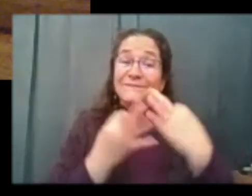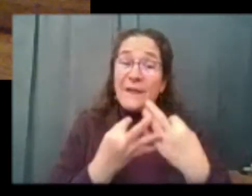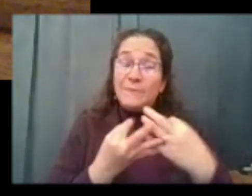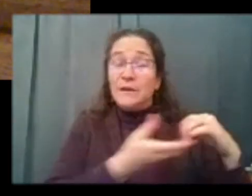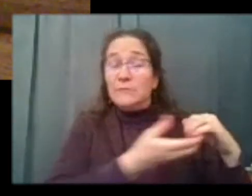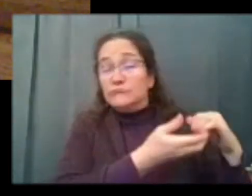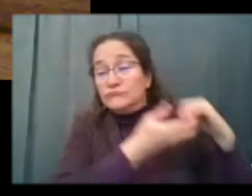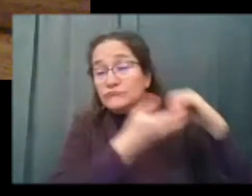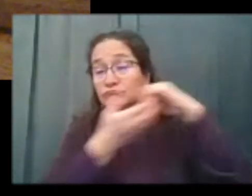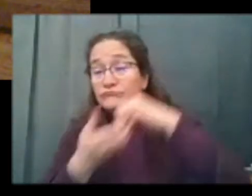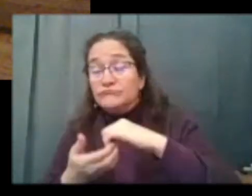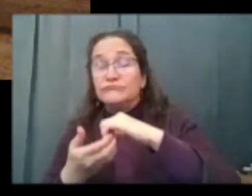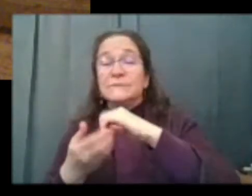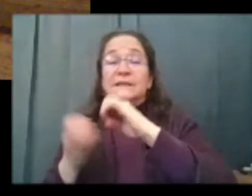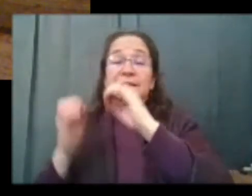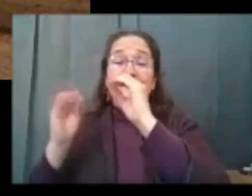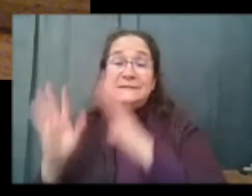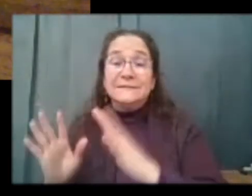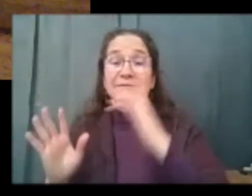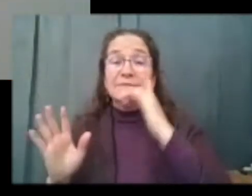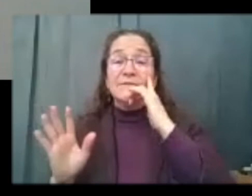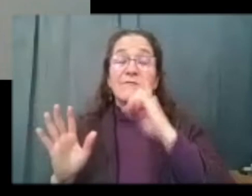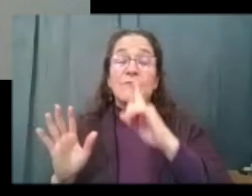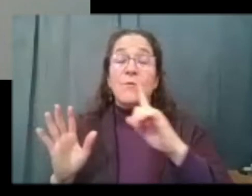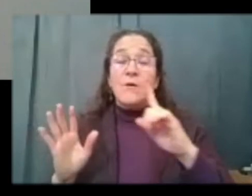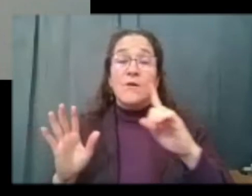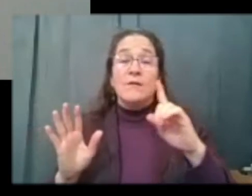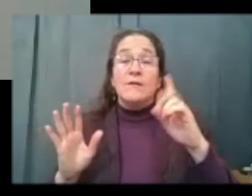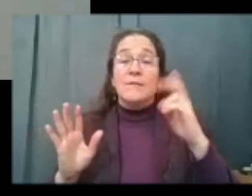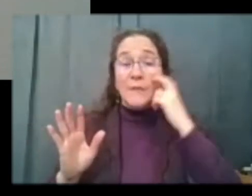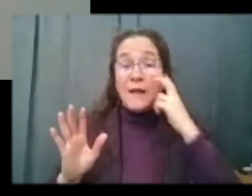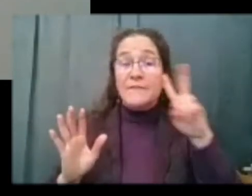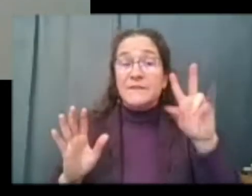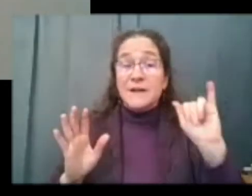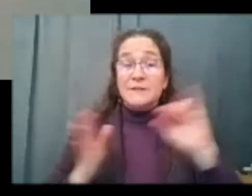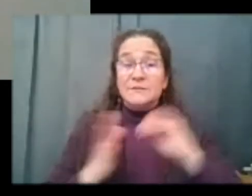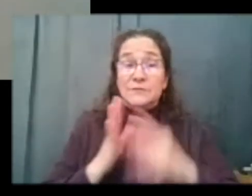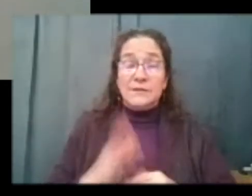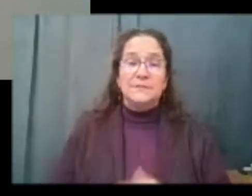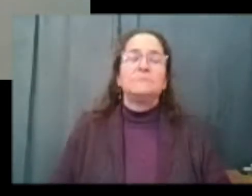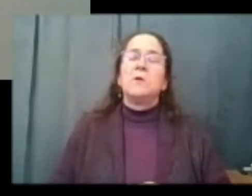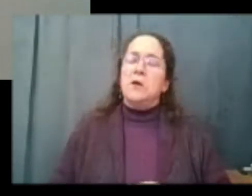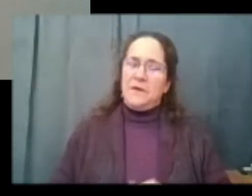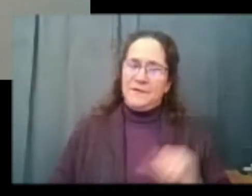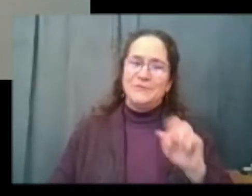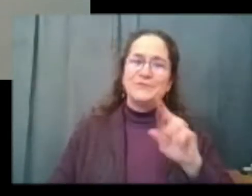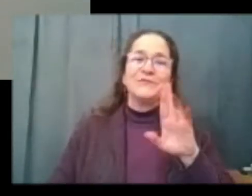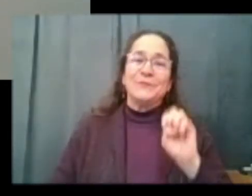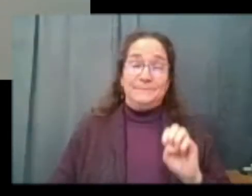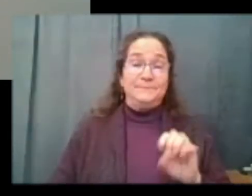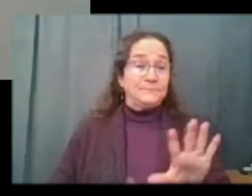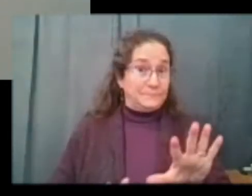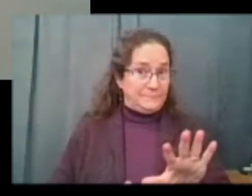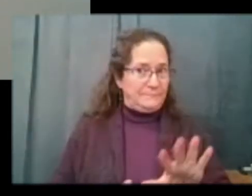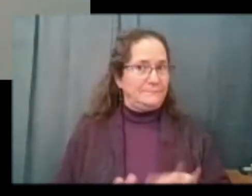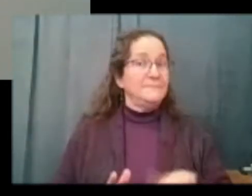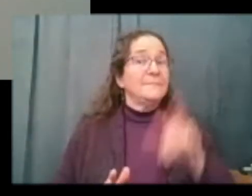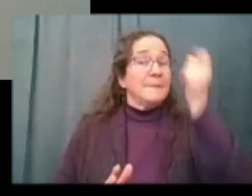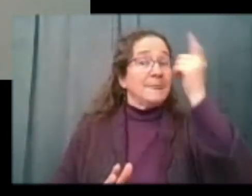serve those who are blind or visually impaired? Sure, connecting with other providers who are also providing remote instruction to be sure